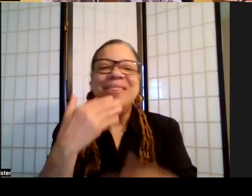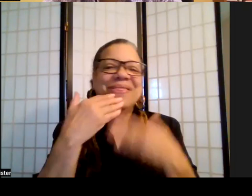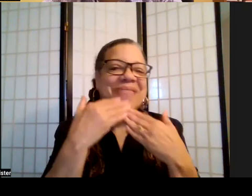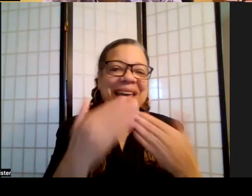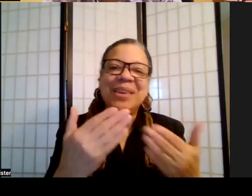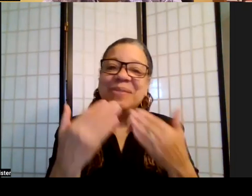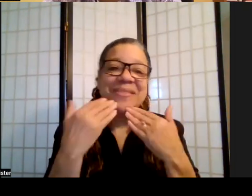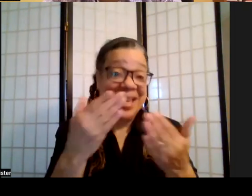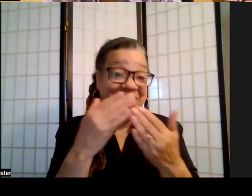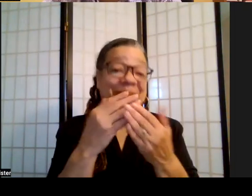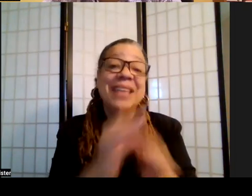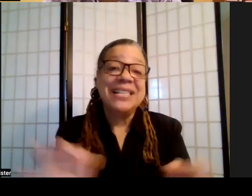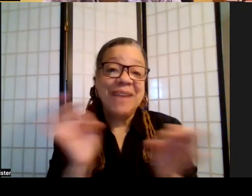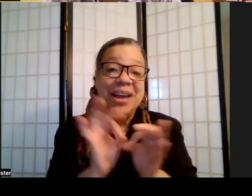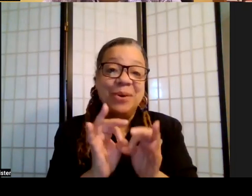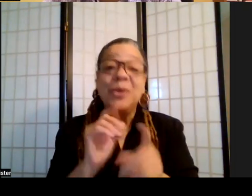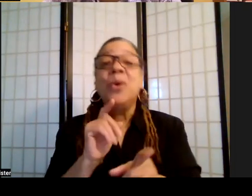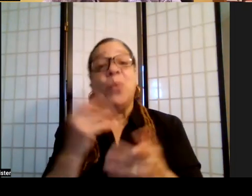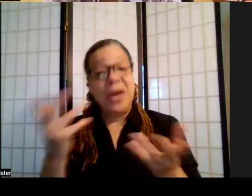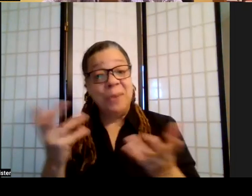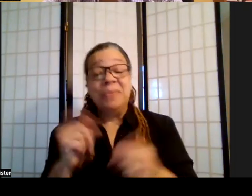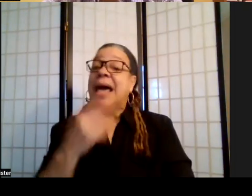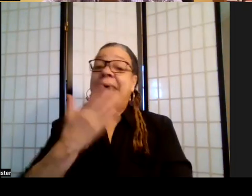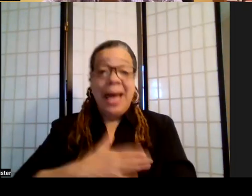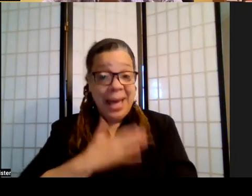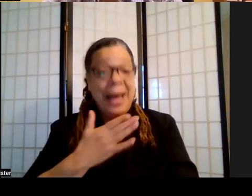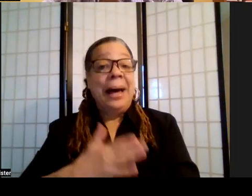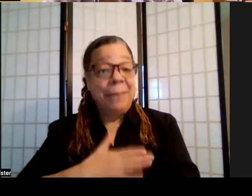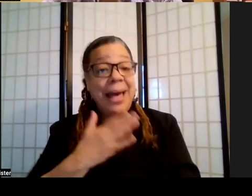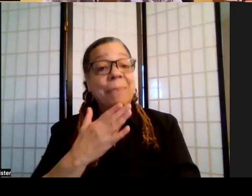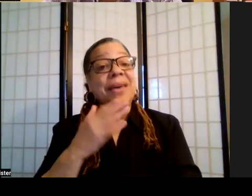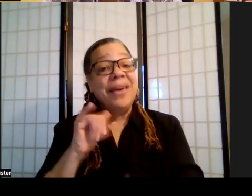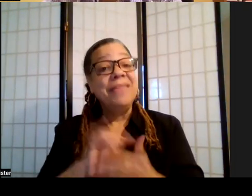Well, I, I'm glad that that you, uh, like the book,